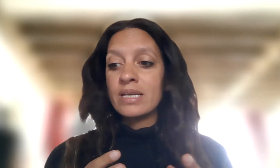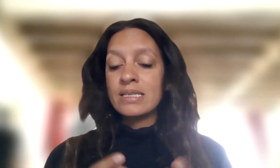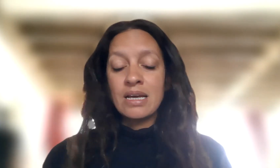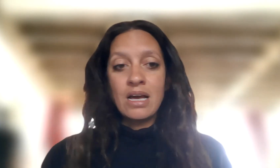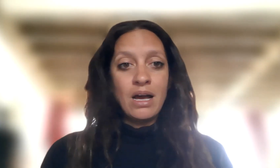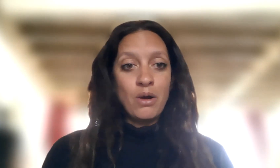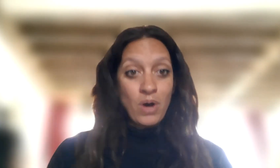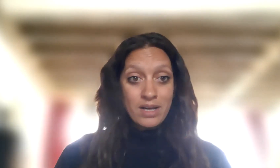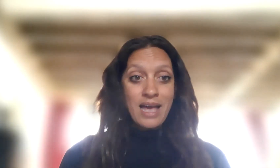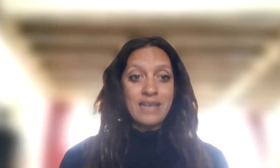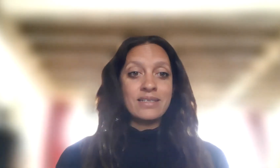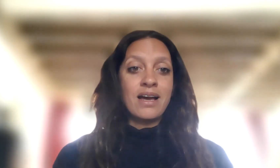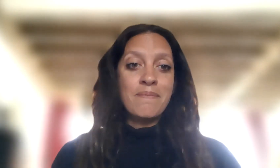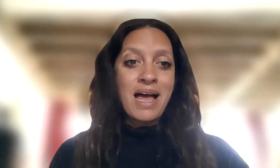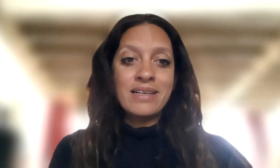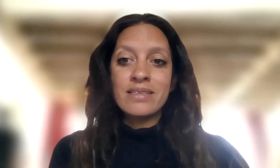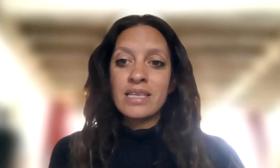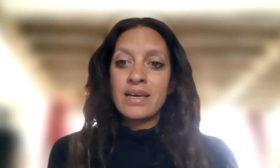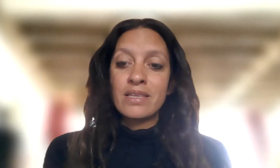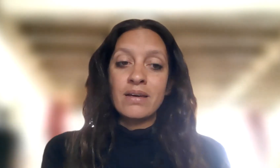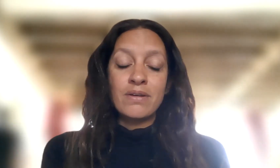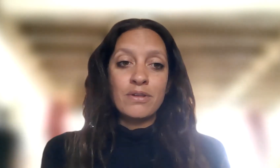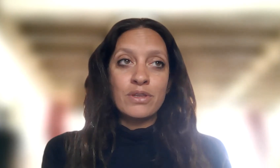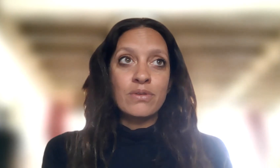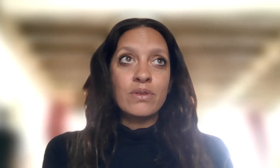desk is that is solicited more and more